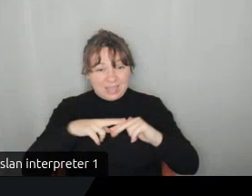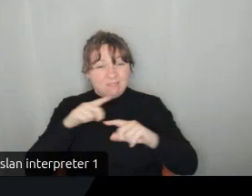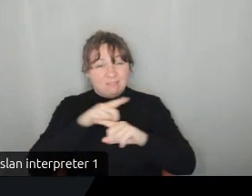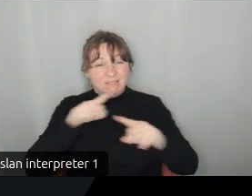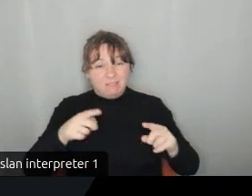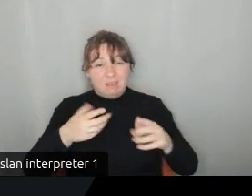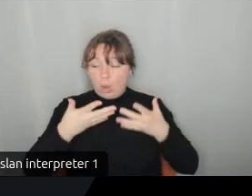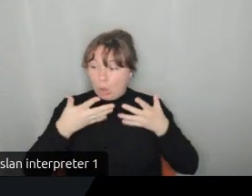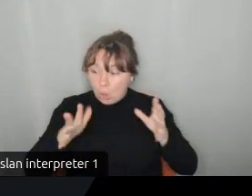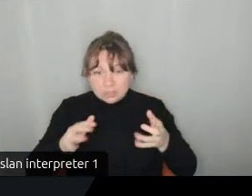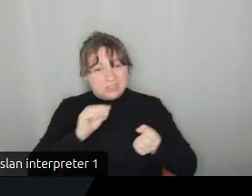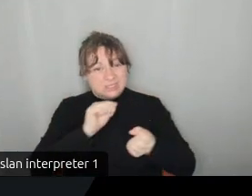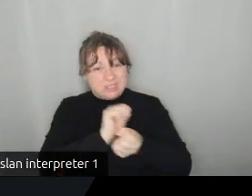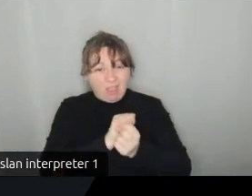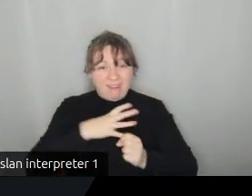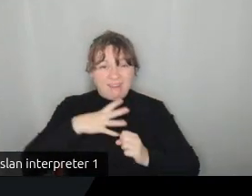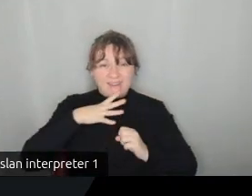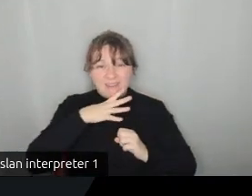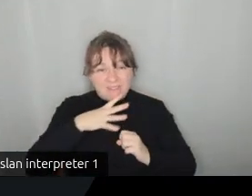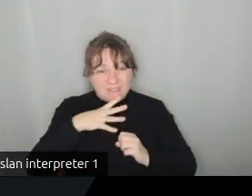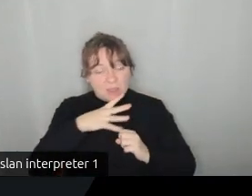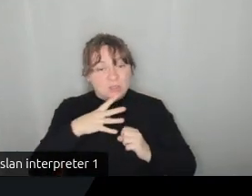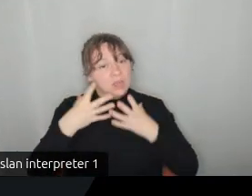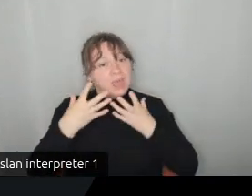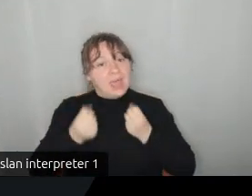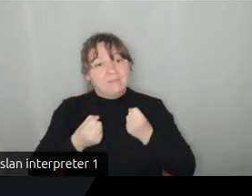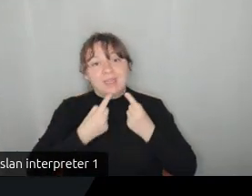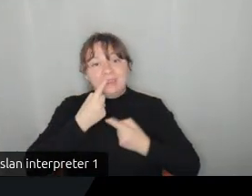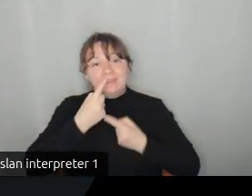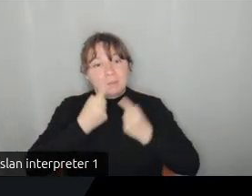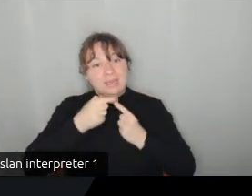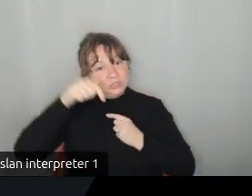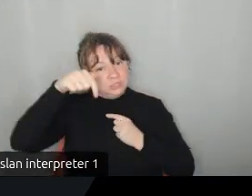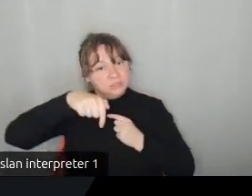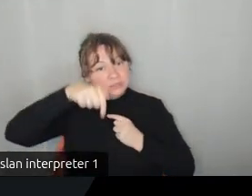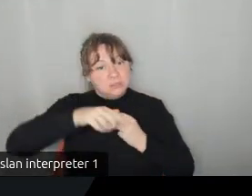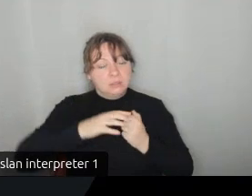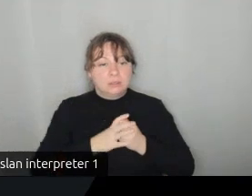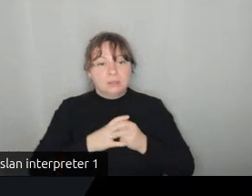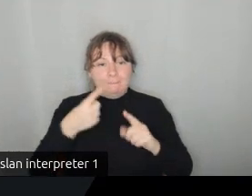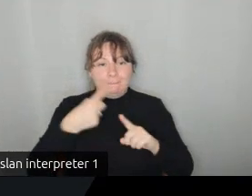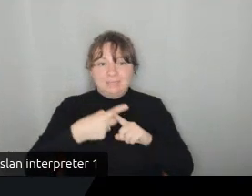want to refer a client um there's a little bit of a road map in there so um you can let the clients